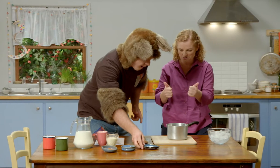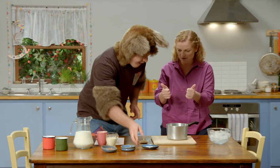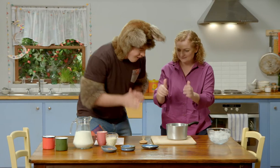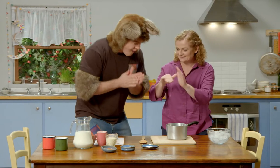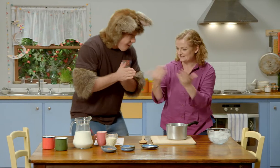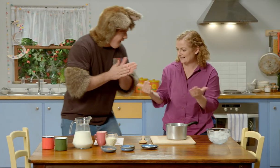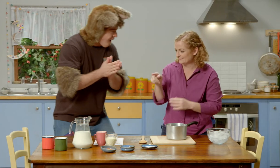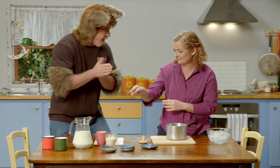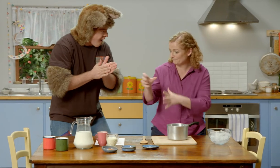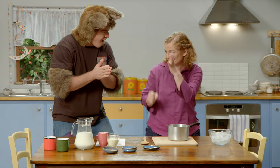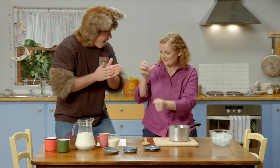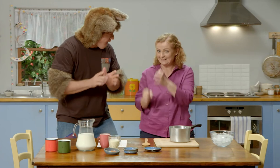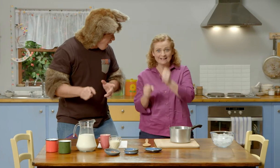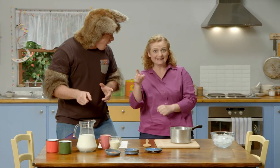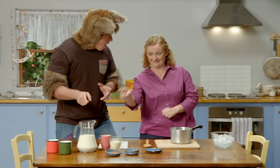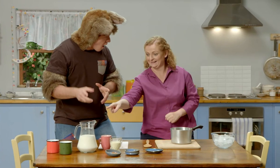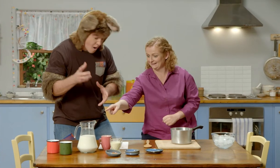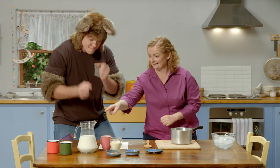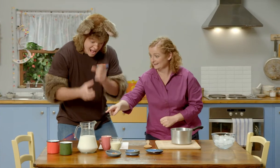Great. Now we’re going to add the milk.